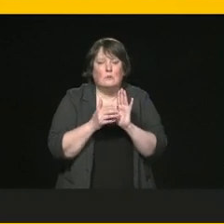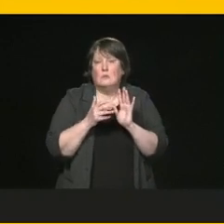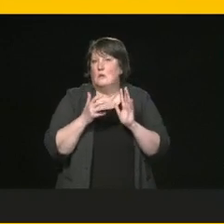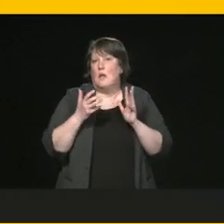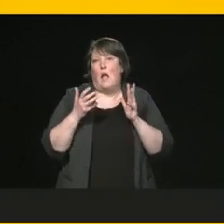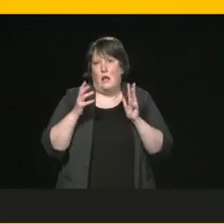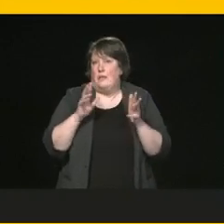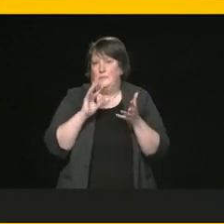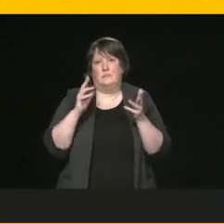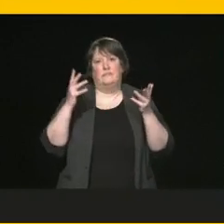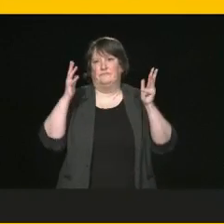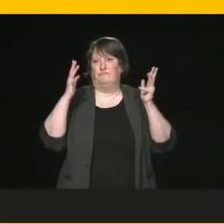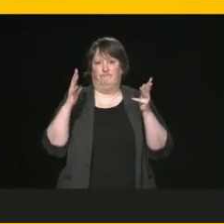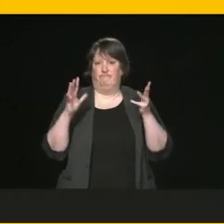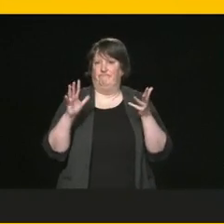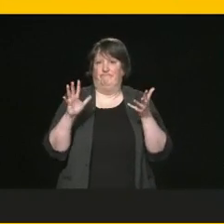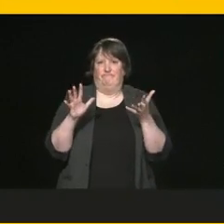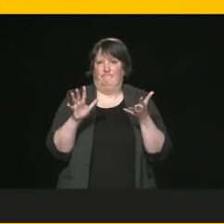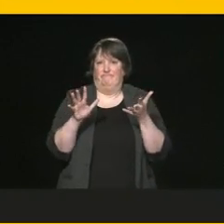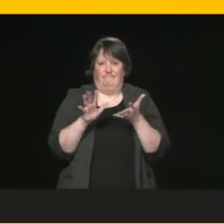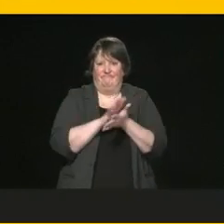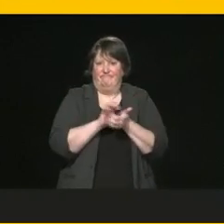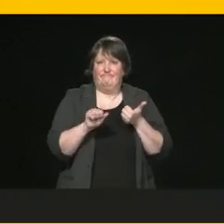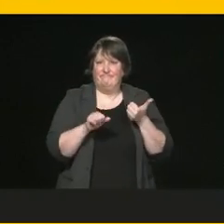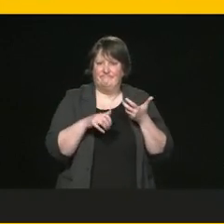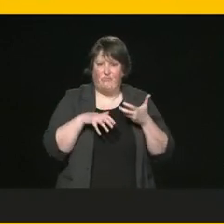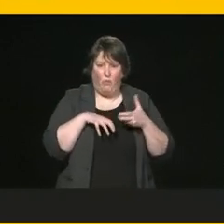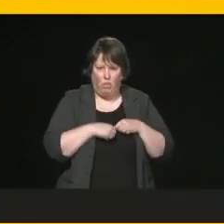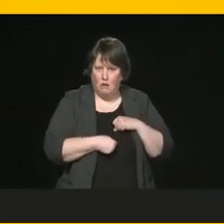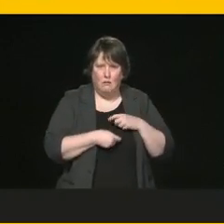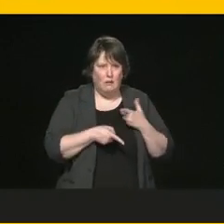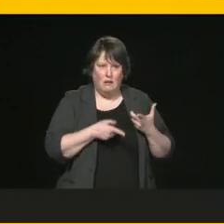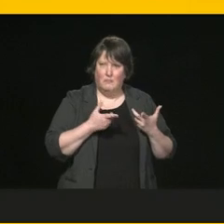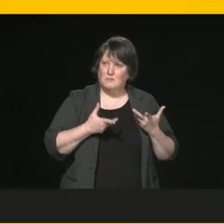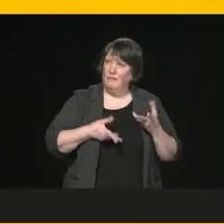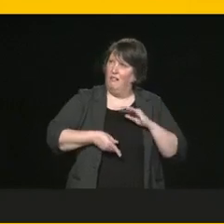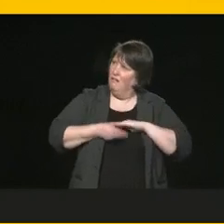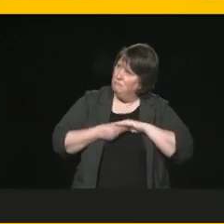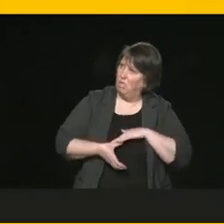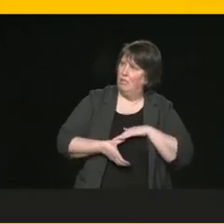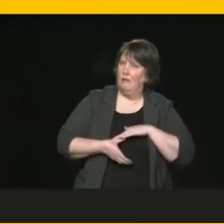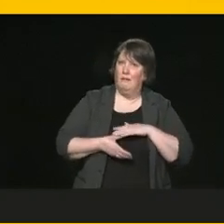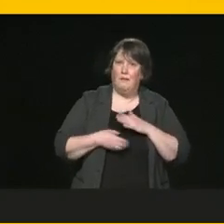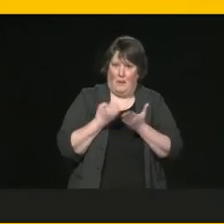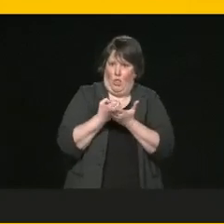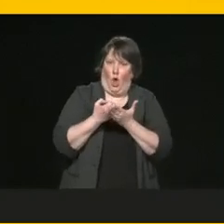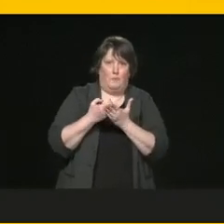WORSE. AND IT WILL BE EXTREMELY